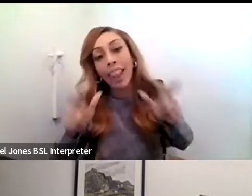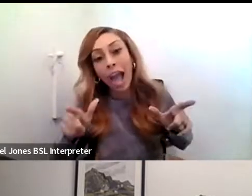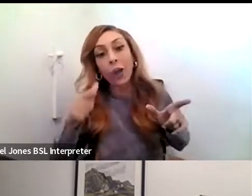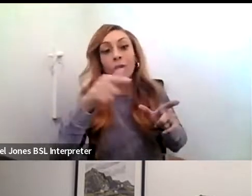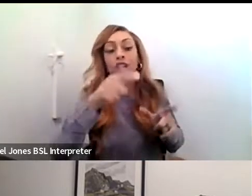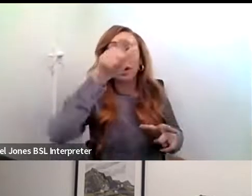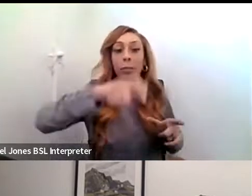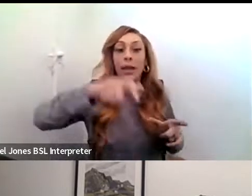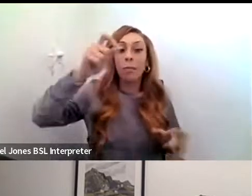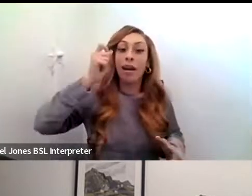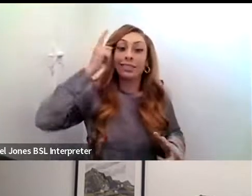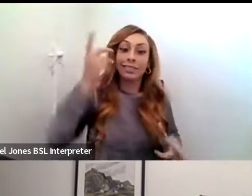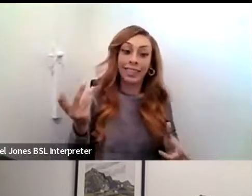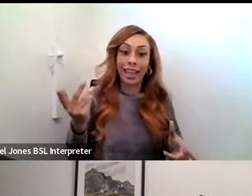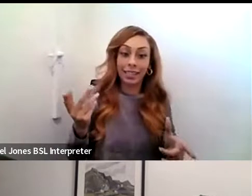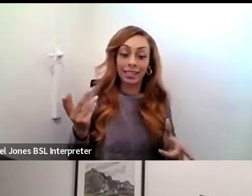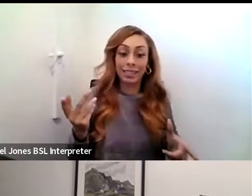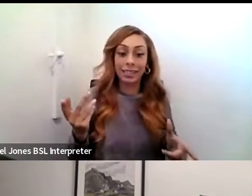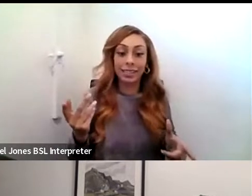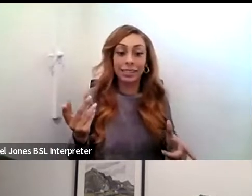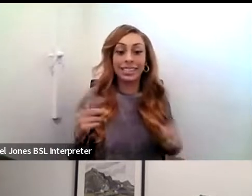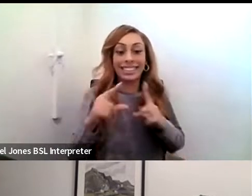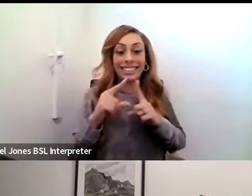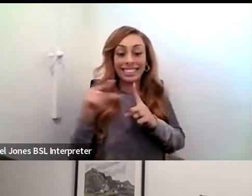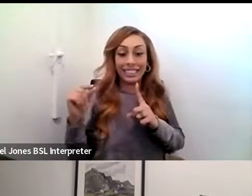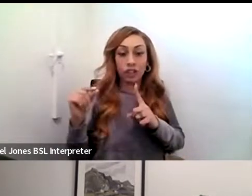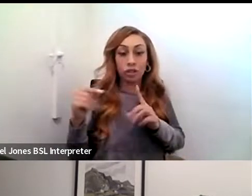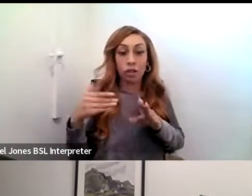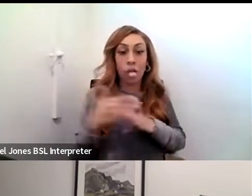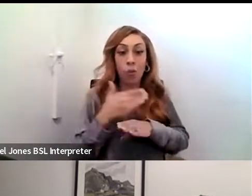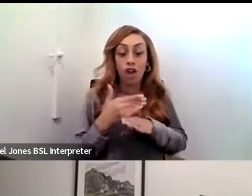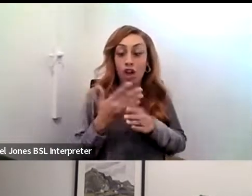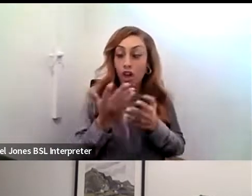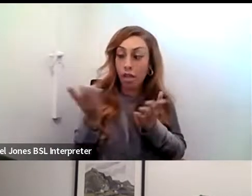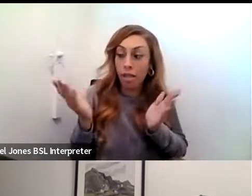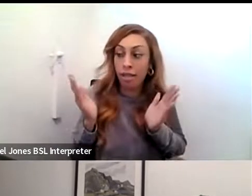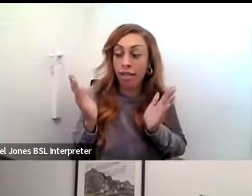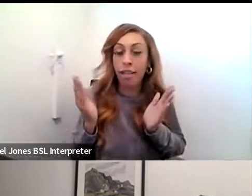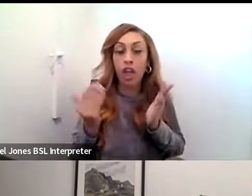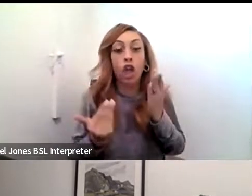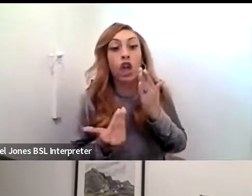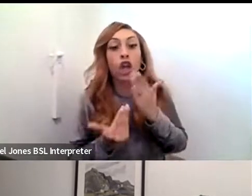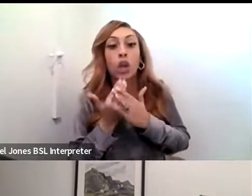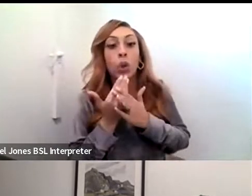and if you're thinking about your digital work as a new stage,